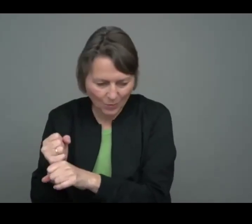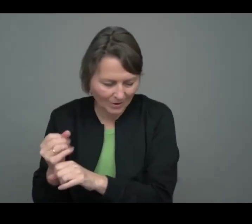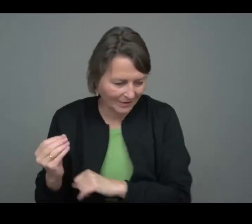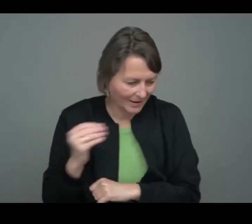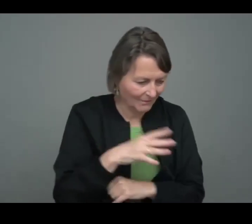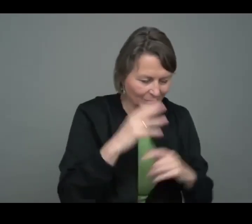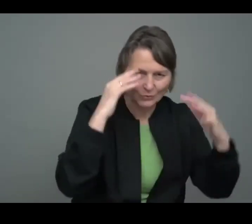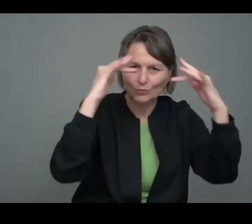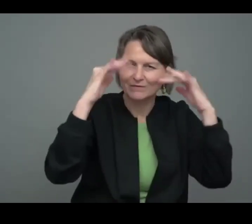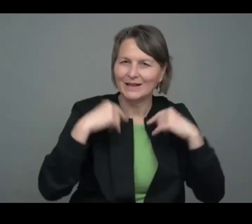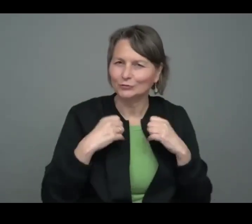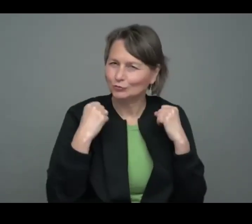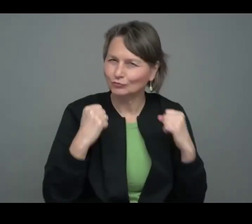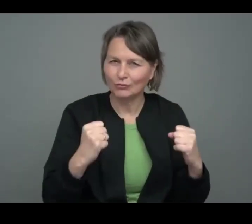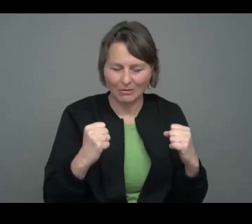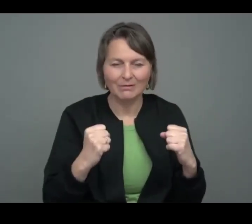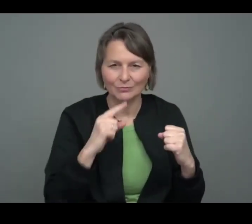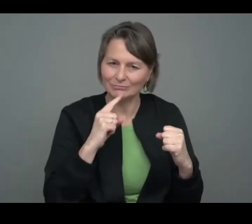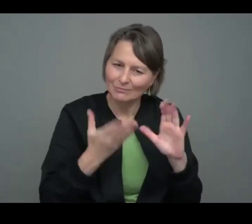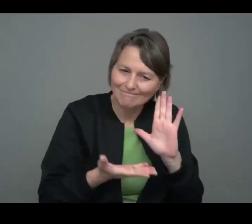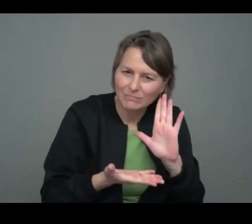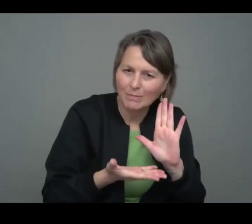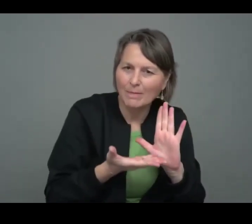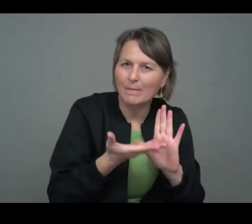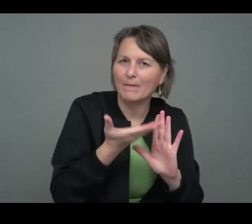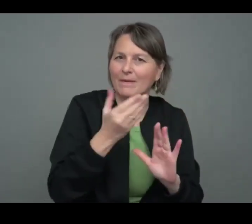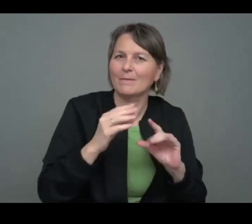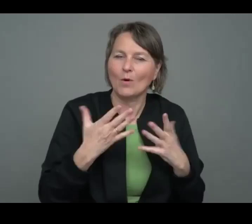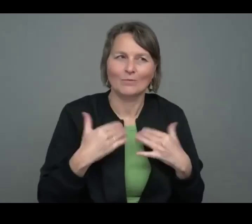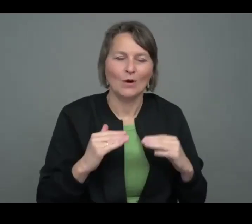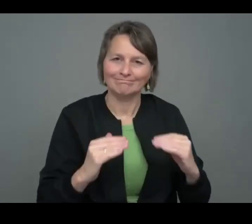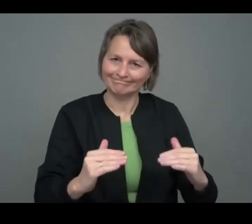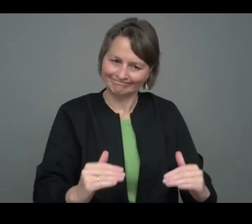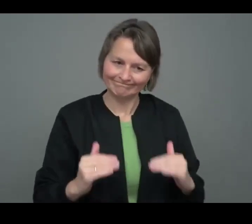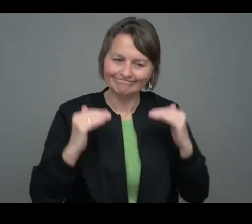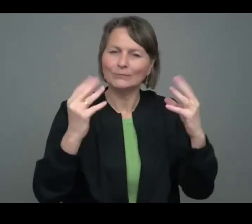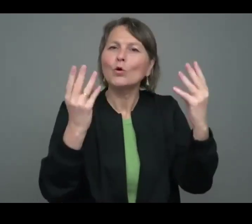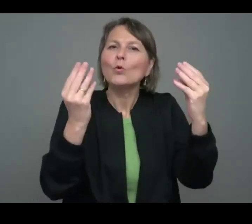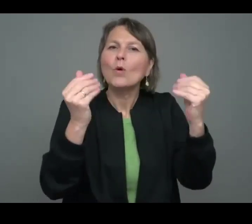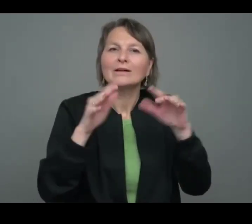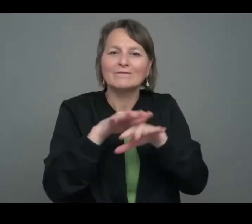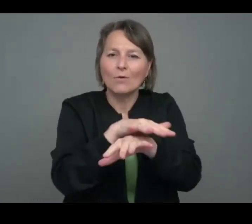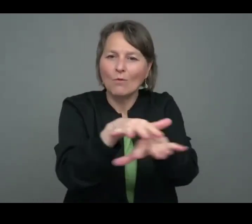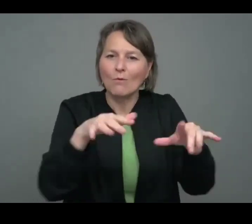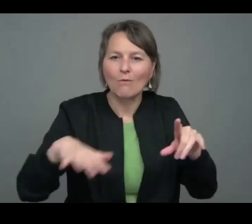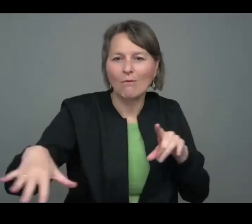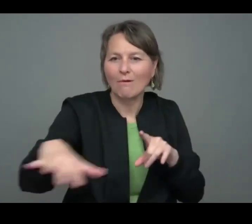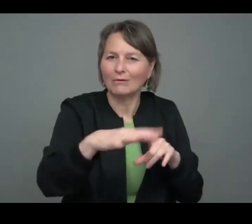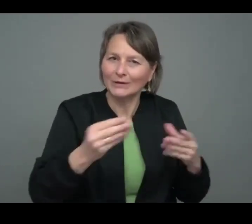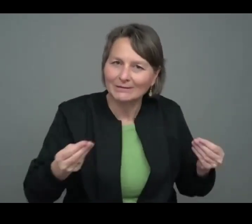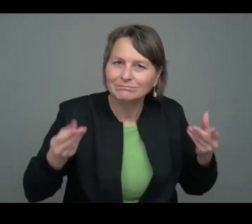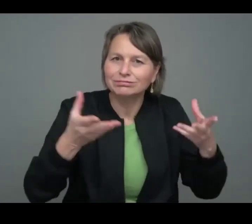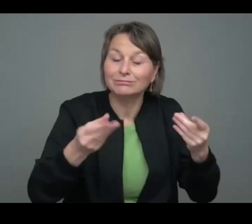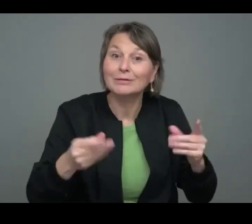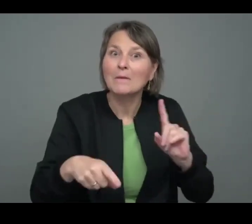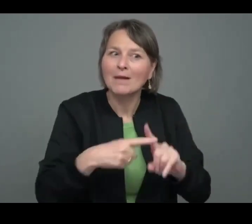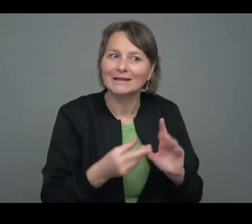As future practitioners doing research, it helps in the reflection. It makes us a better